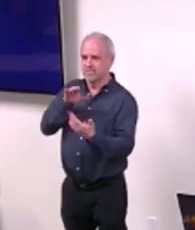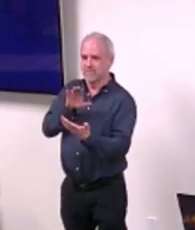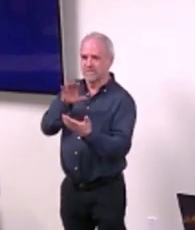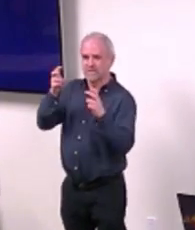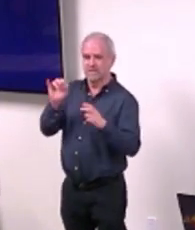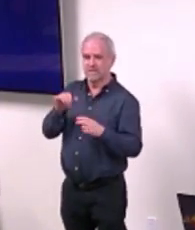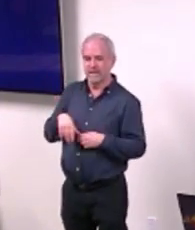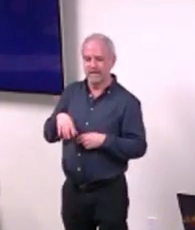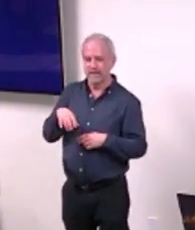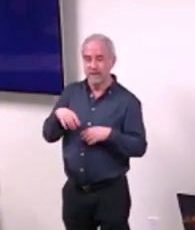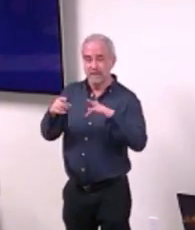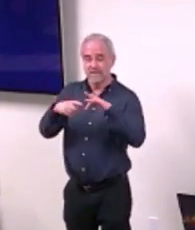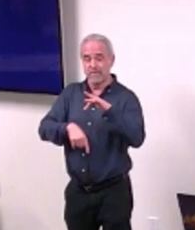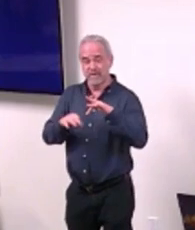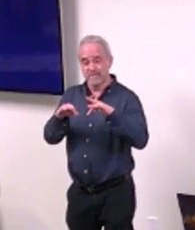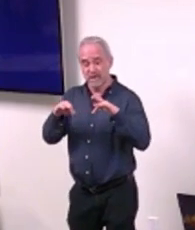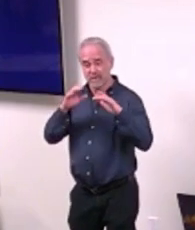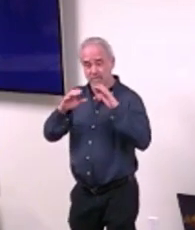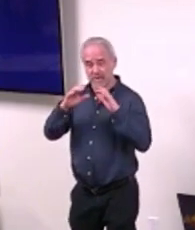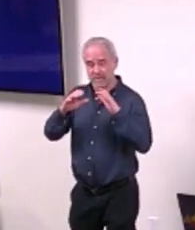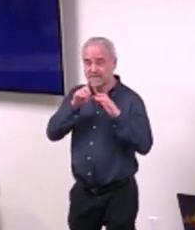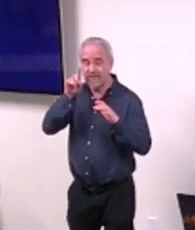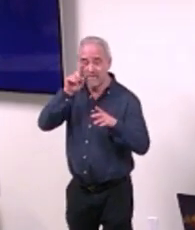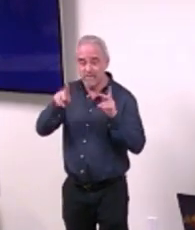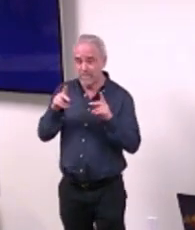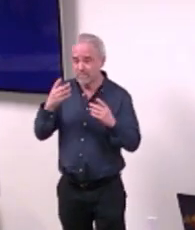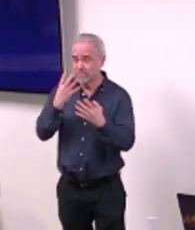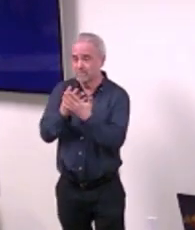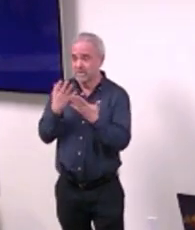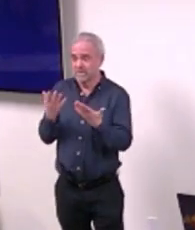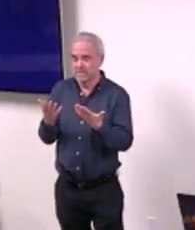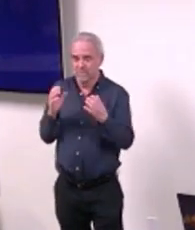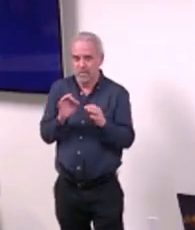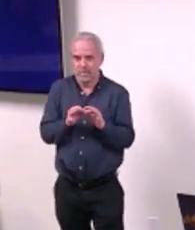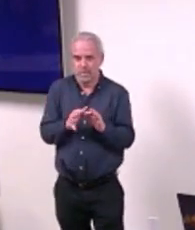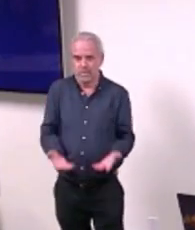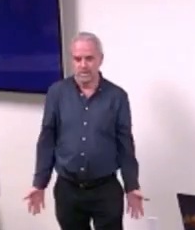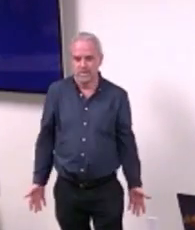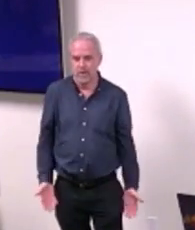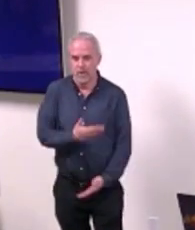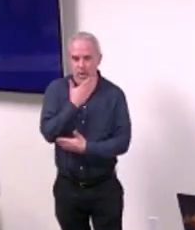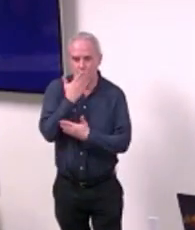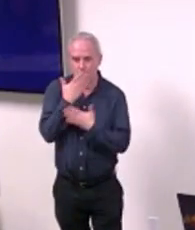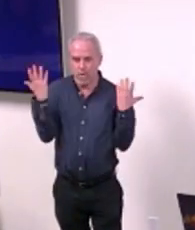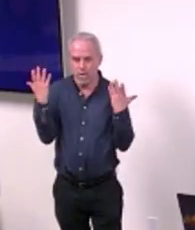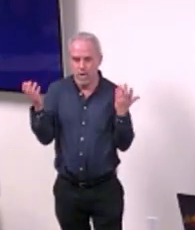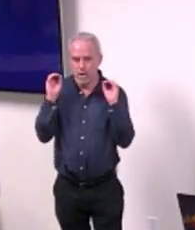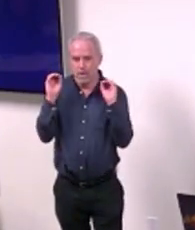in prison have no access to interpreters. No access to video phones.